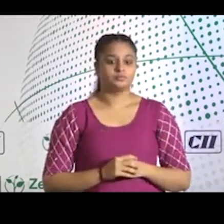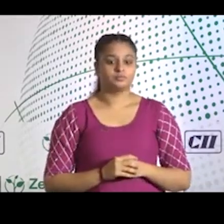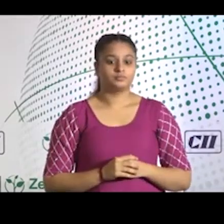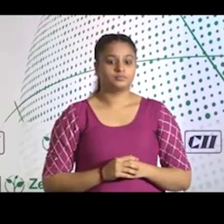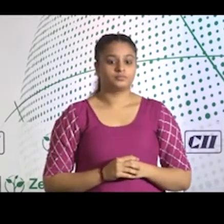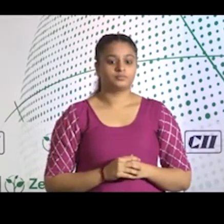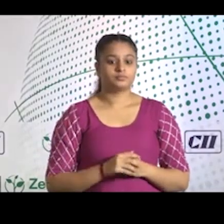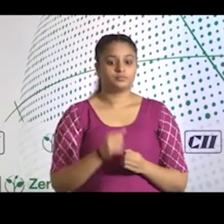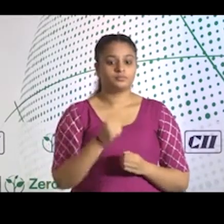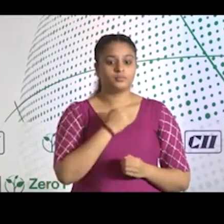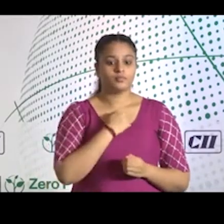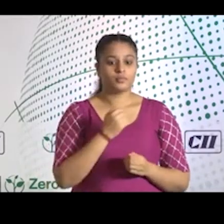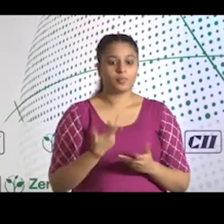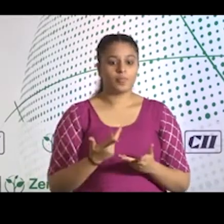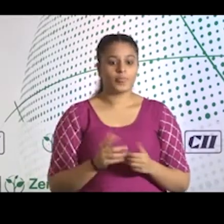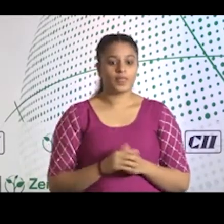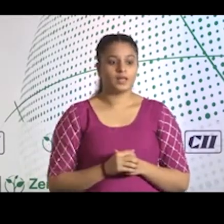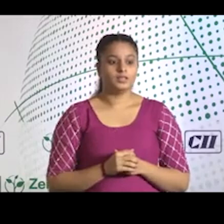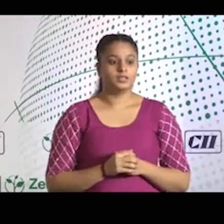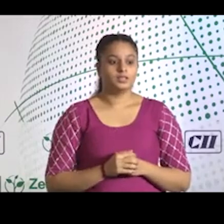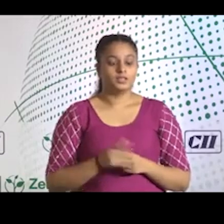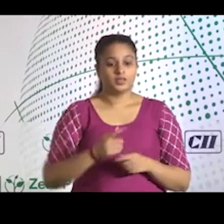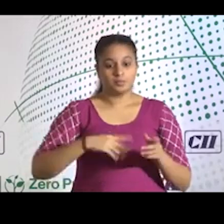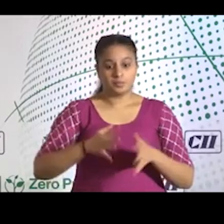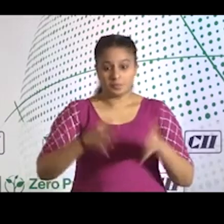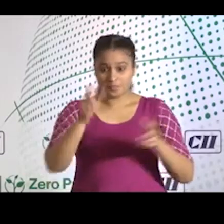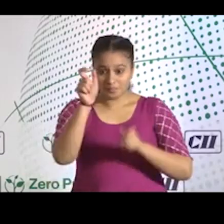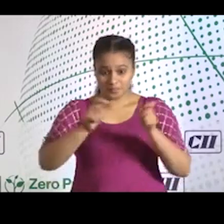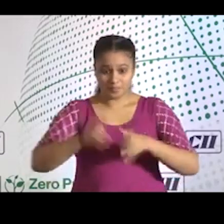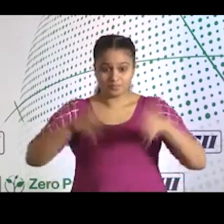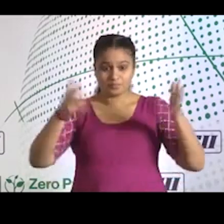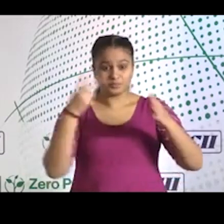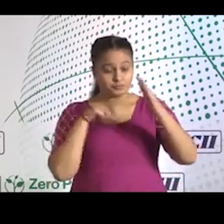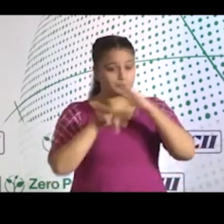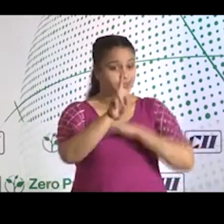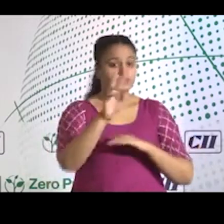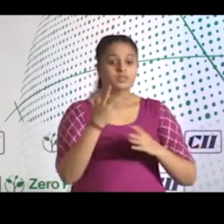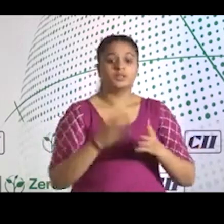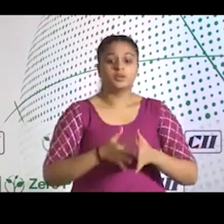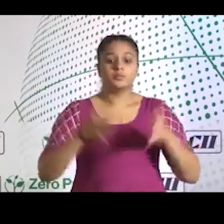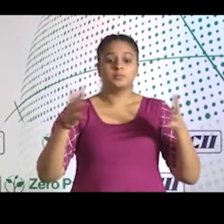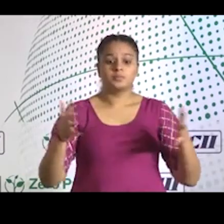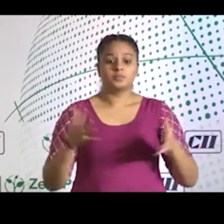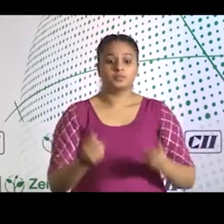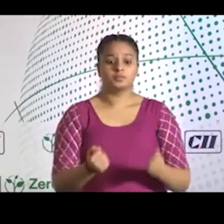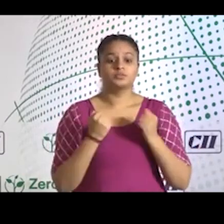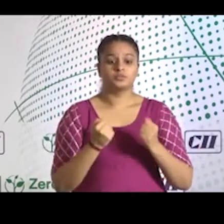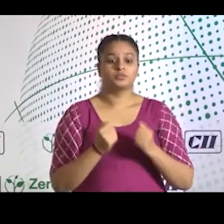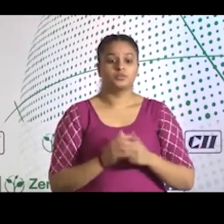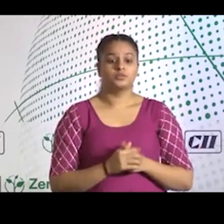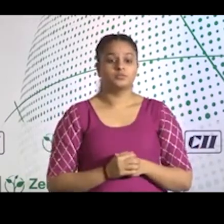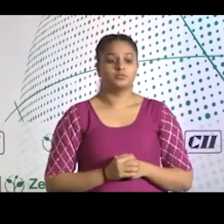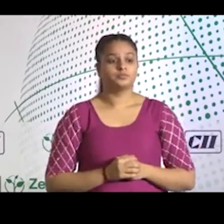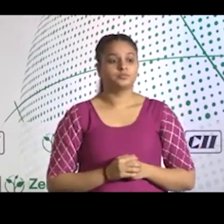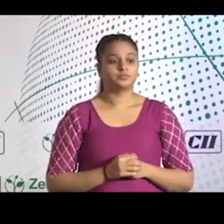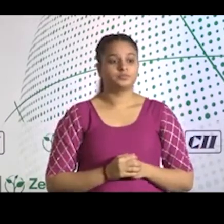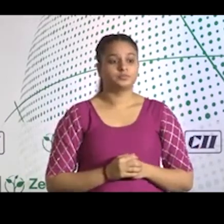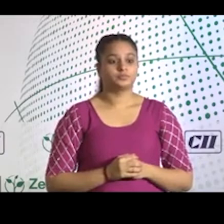is to find people with a very big and bold vision to want to change things, and then